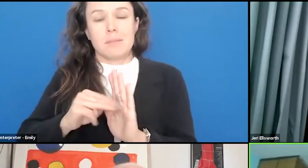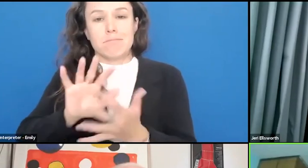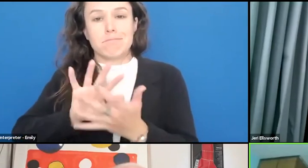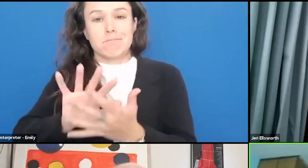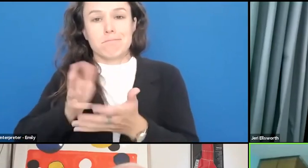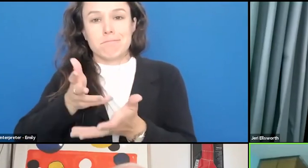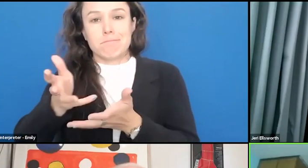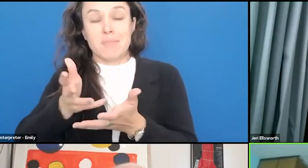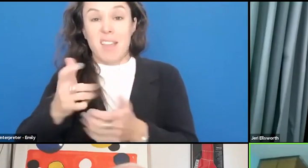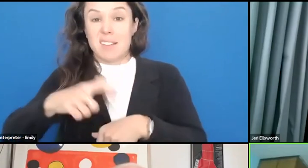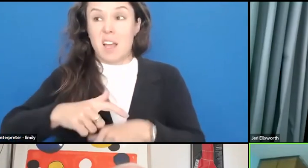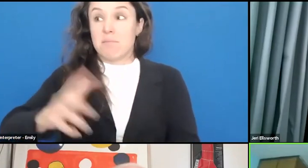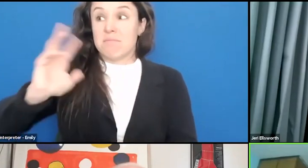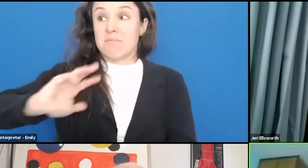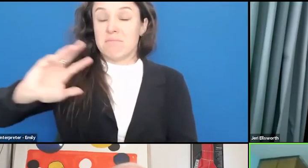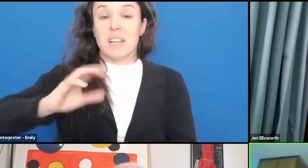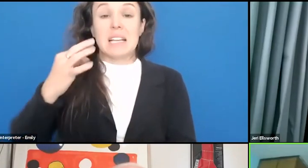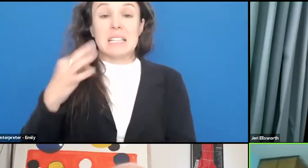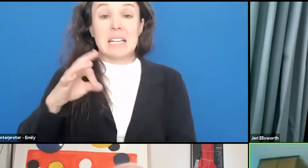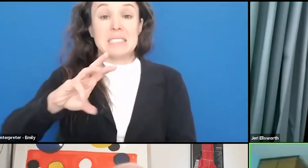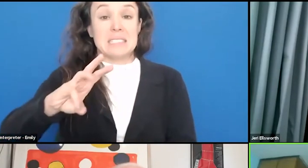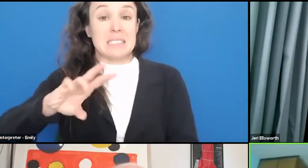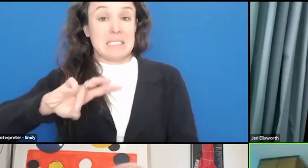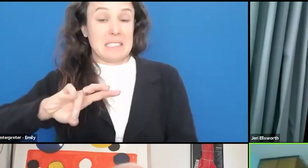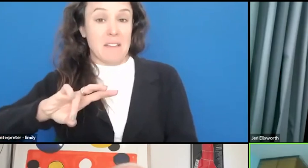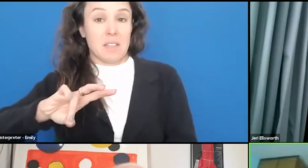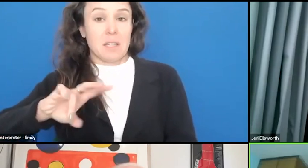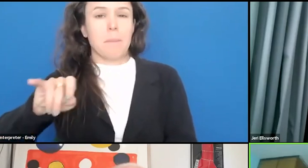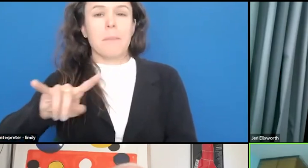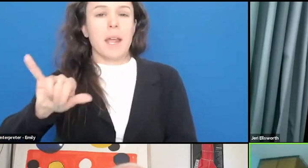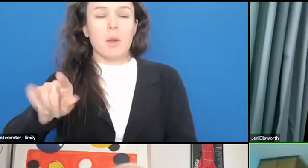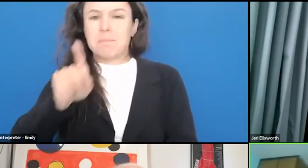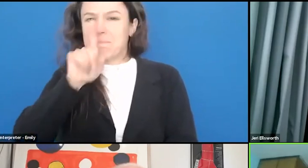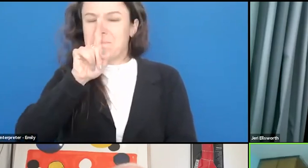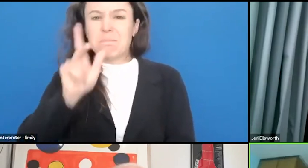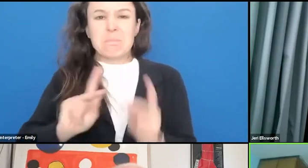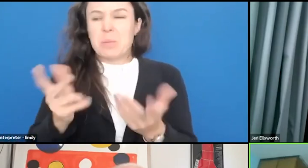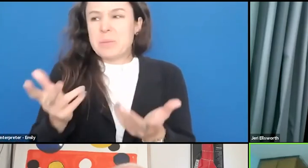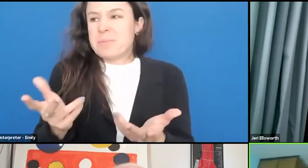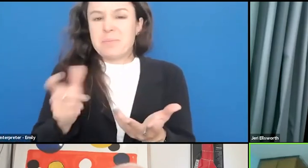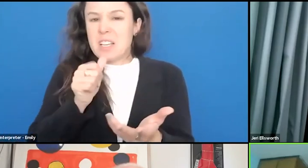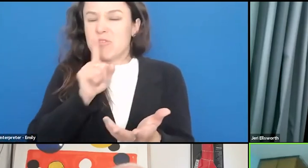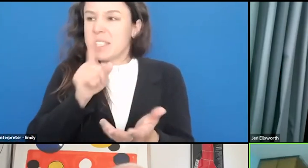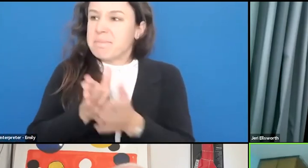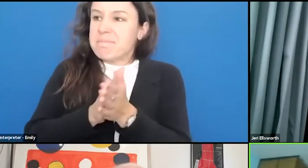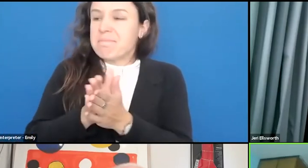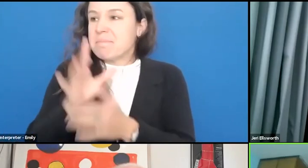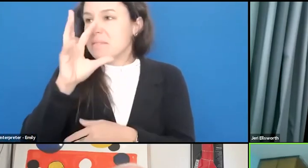time of 1967 by the way, was not. compelling to people, and so when we're going forward